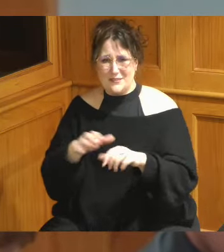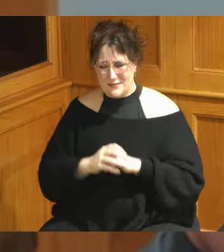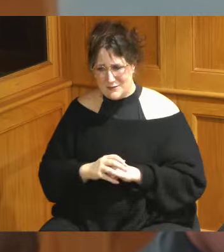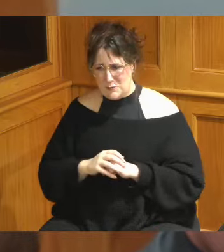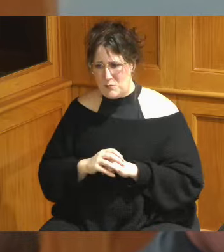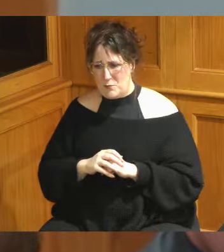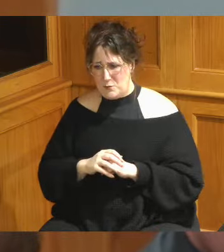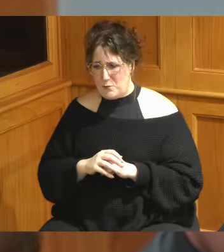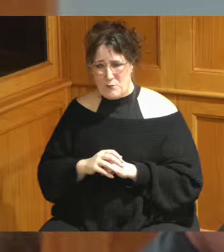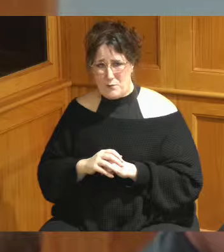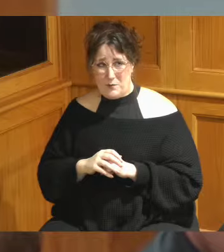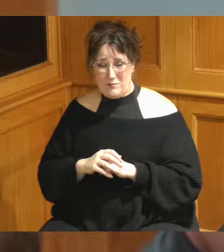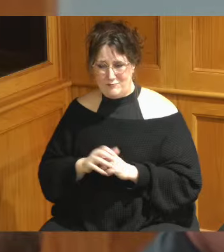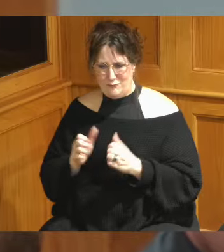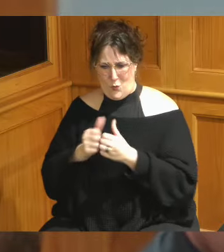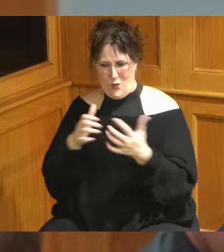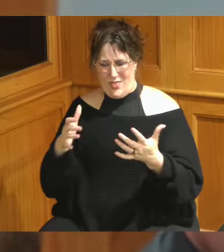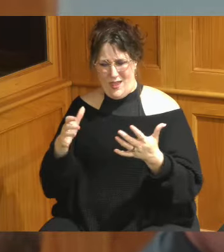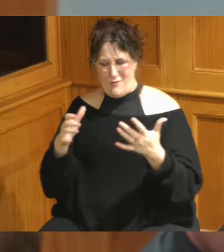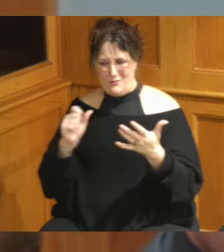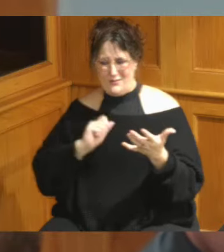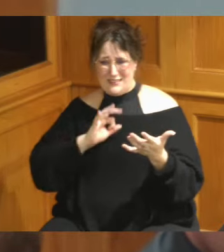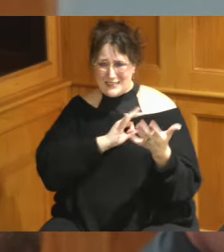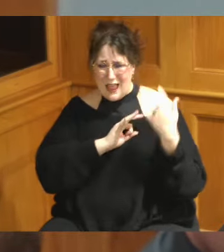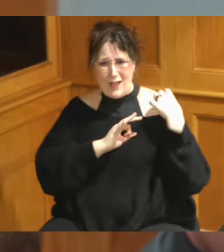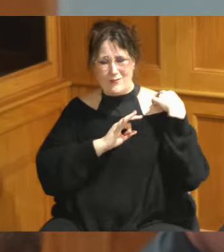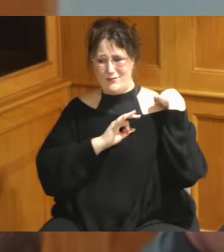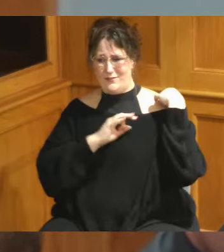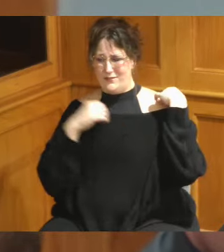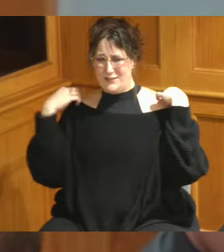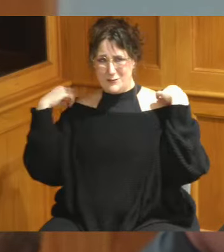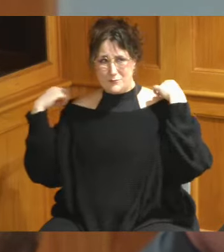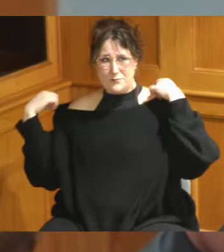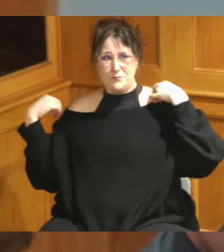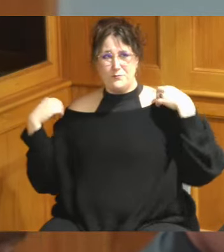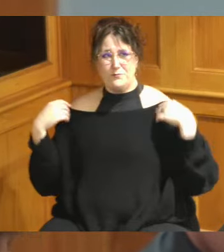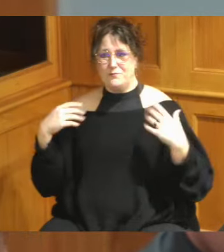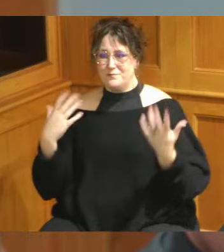Laura, I could not have done it without them. they made my success and I do feel like I'm